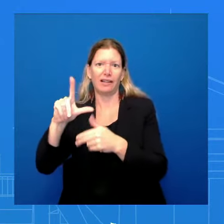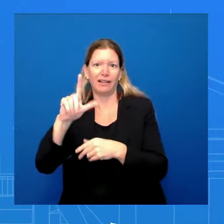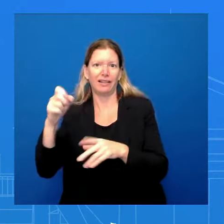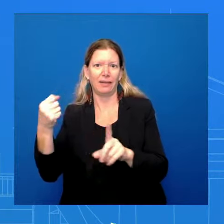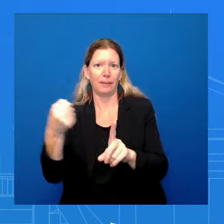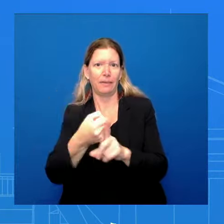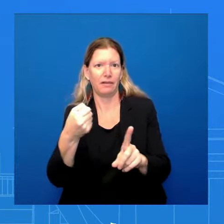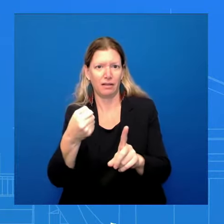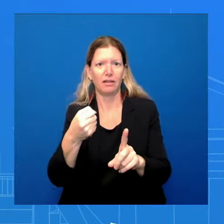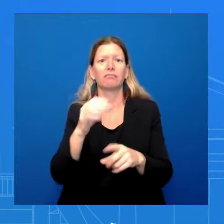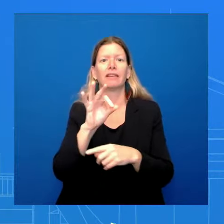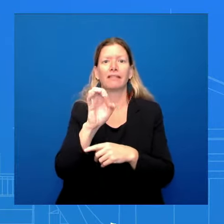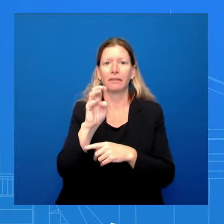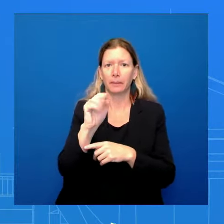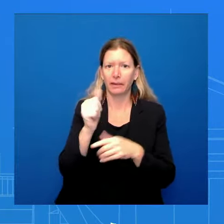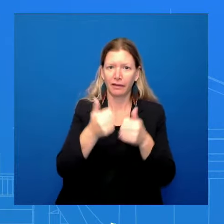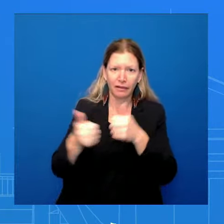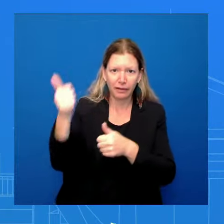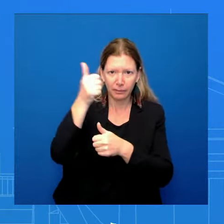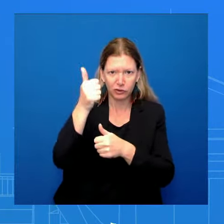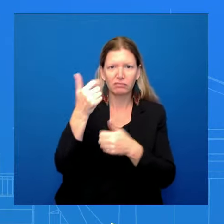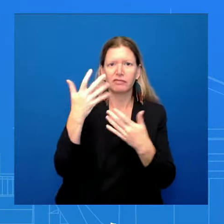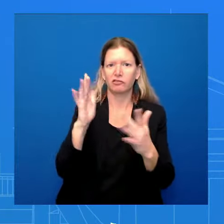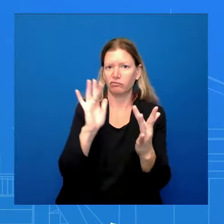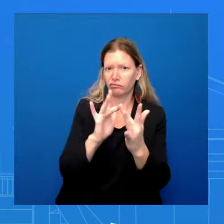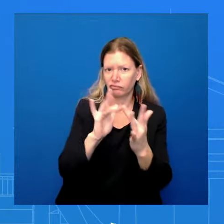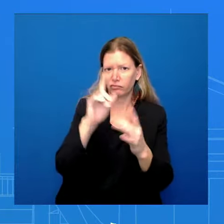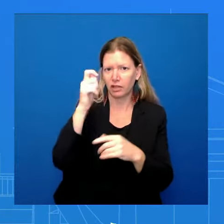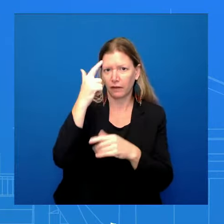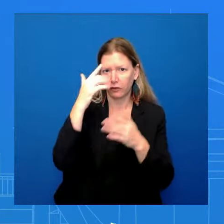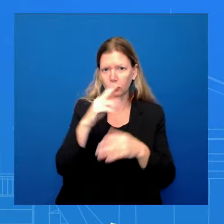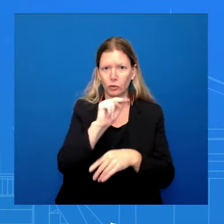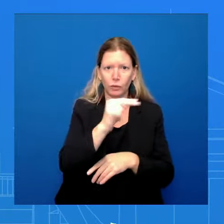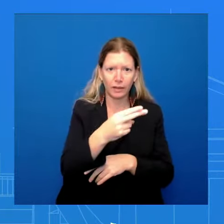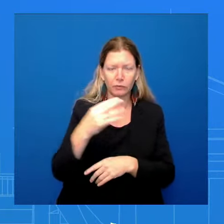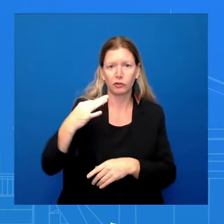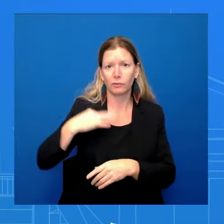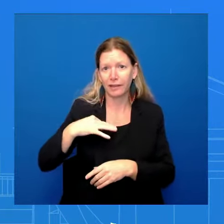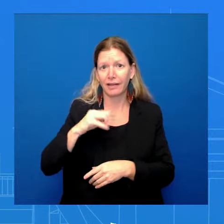Maine, Massachusetts, and Rhode Island. And FEMA has staged resources across New England